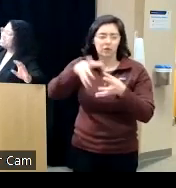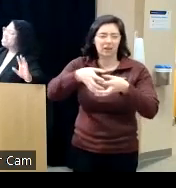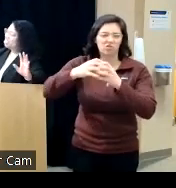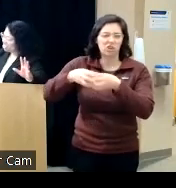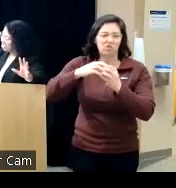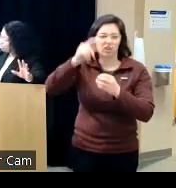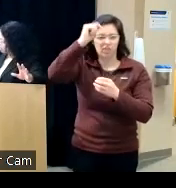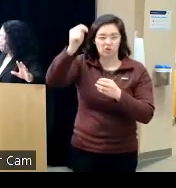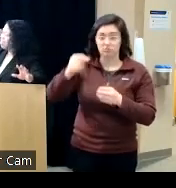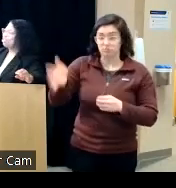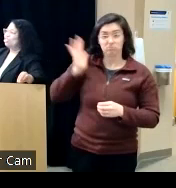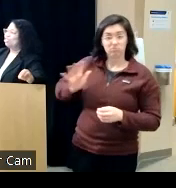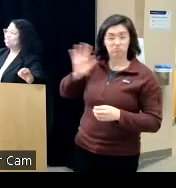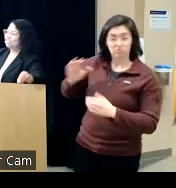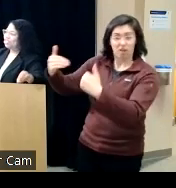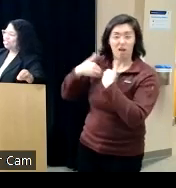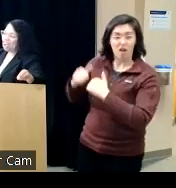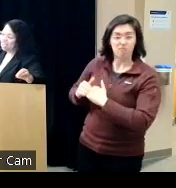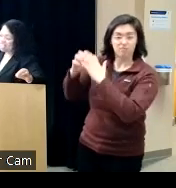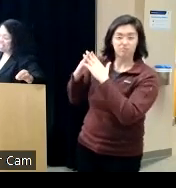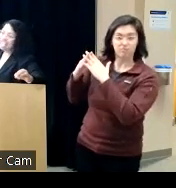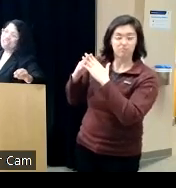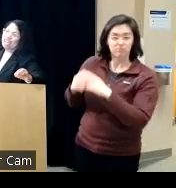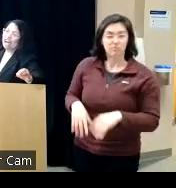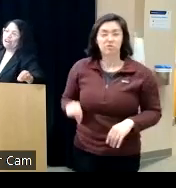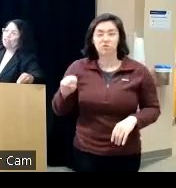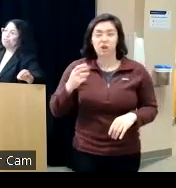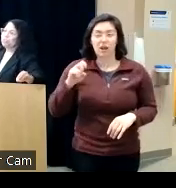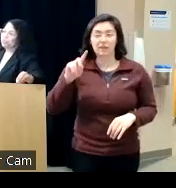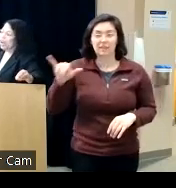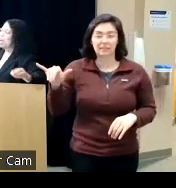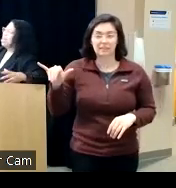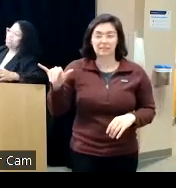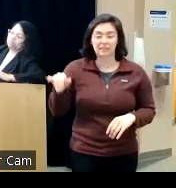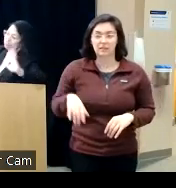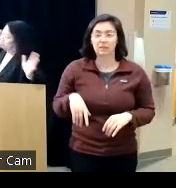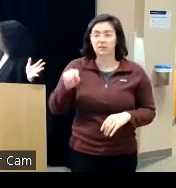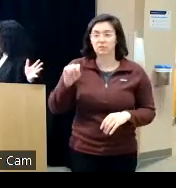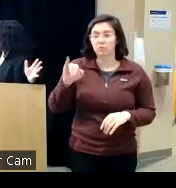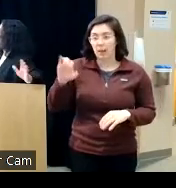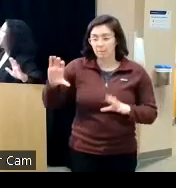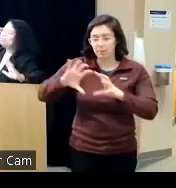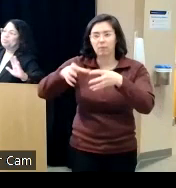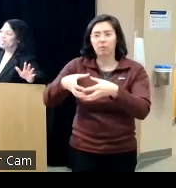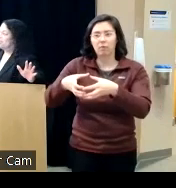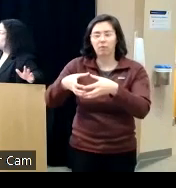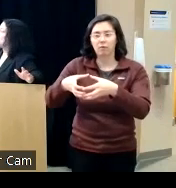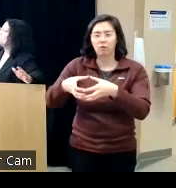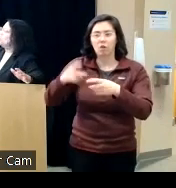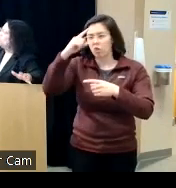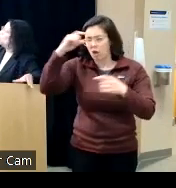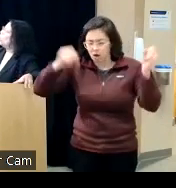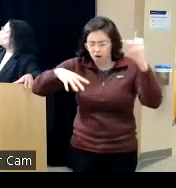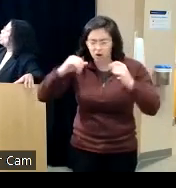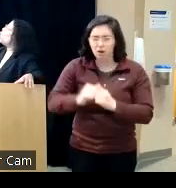been in existence prior the shiny um tribe had thought about it put it together but she's the one